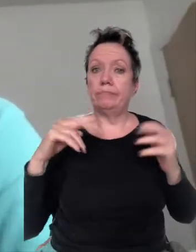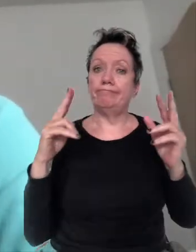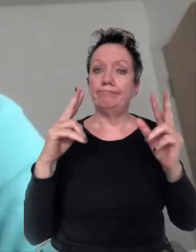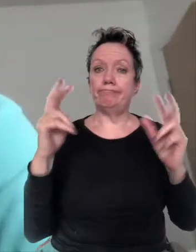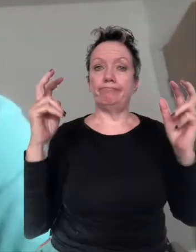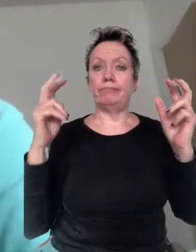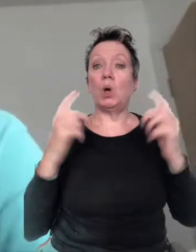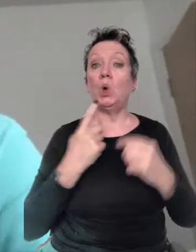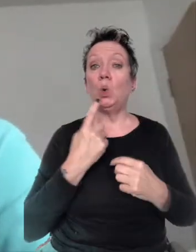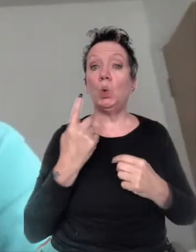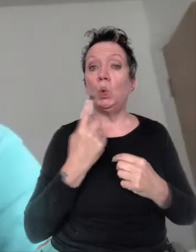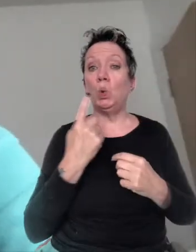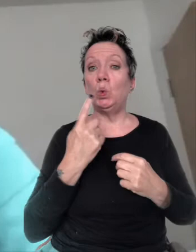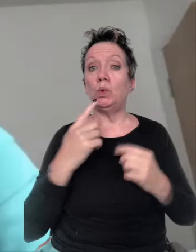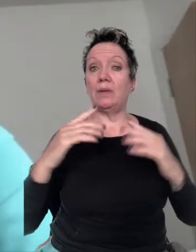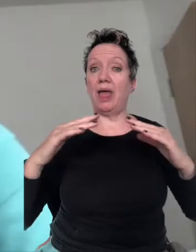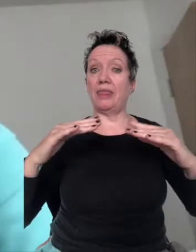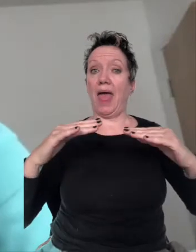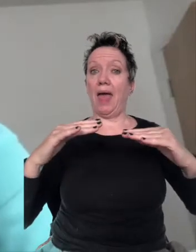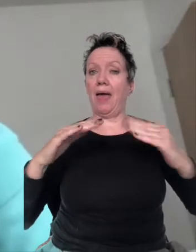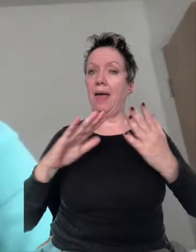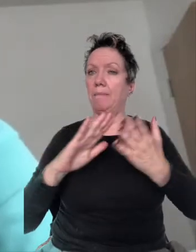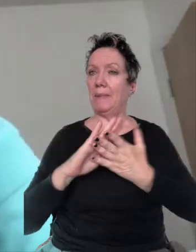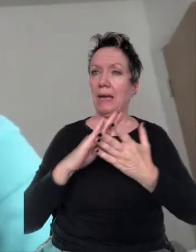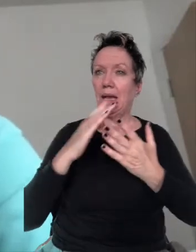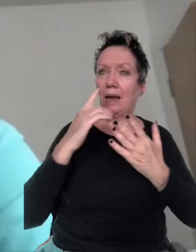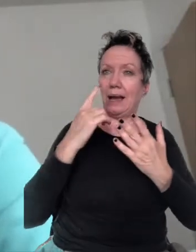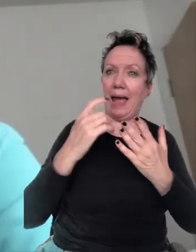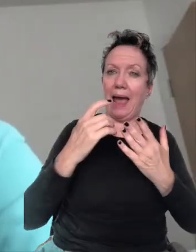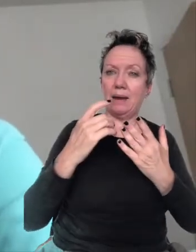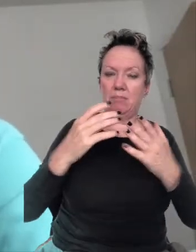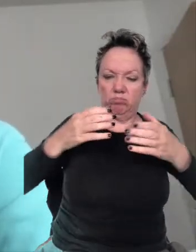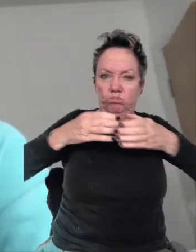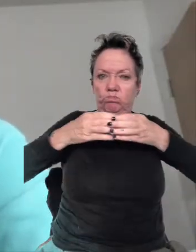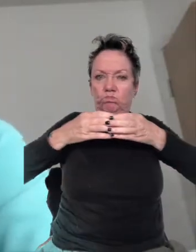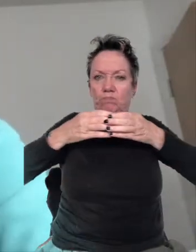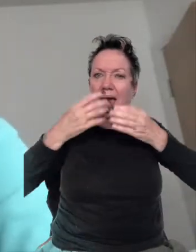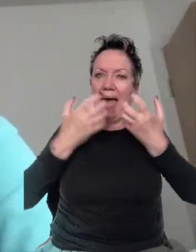How can the Northeast art set to be more inclusive, not less coming out of this crisis.